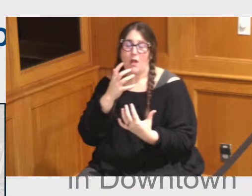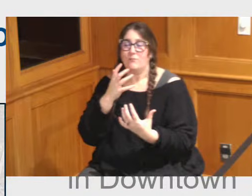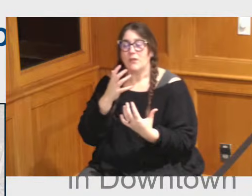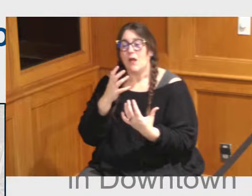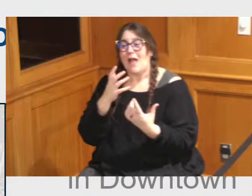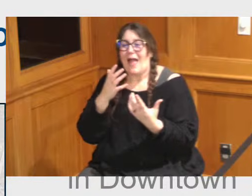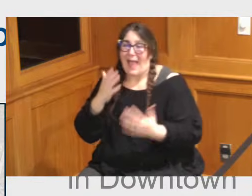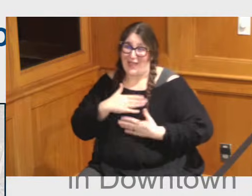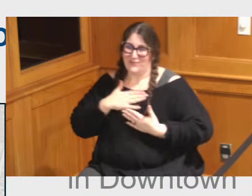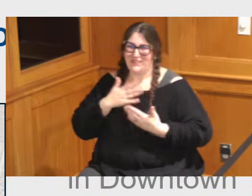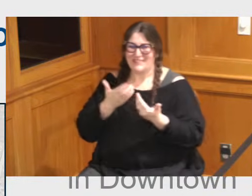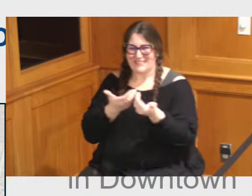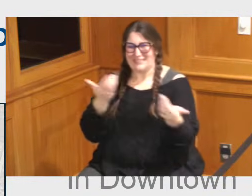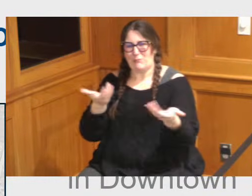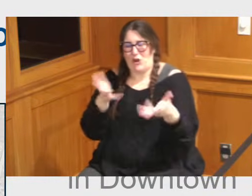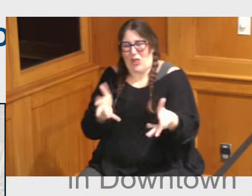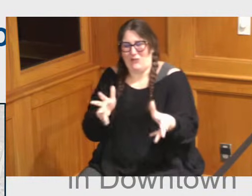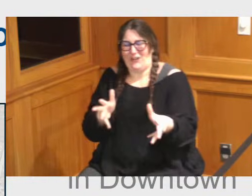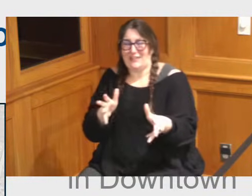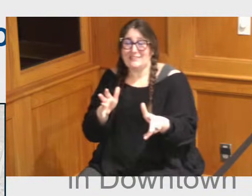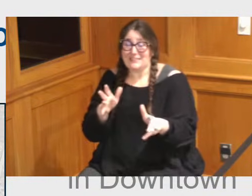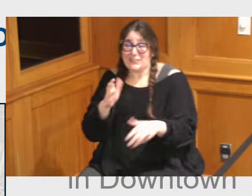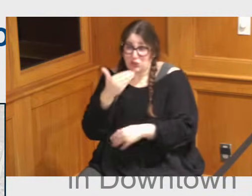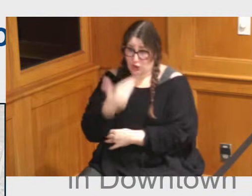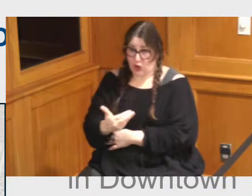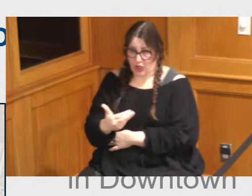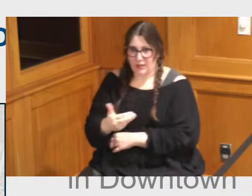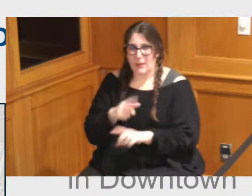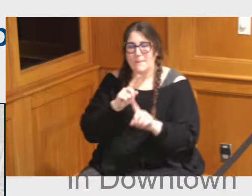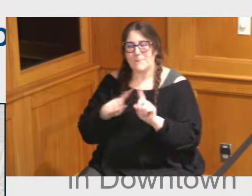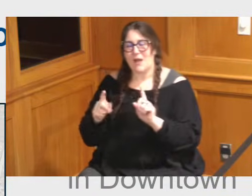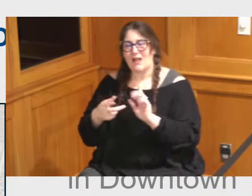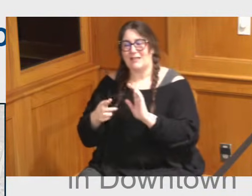this is a separated area which is a good thing. But that means that the developer and the land